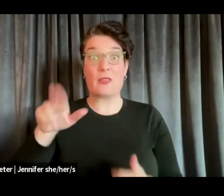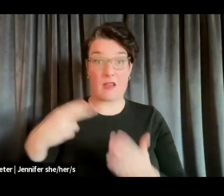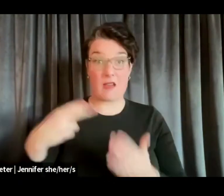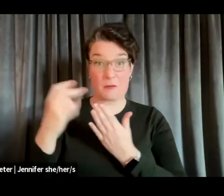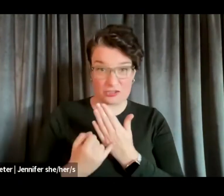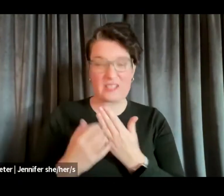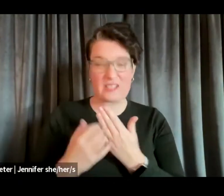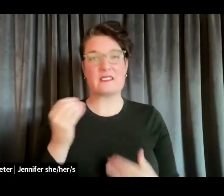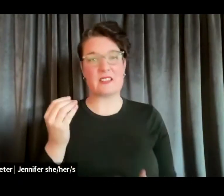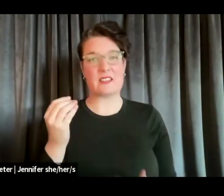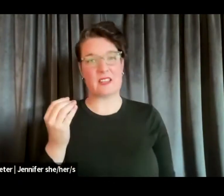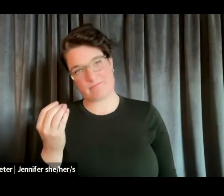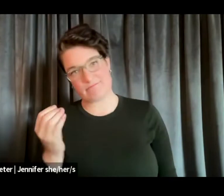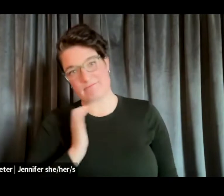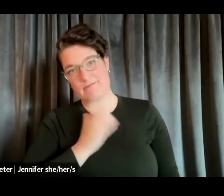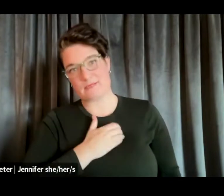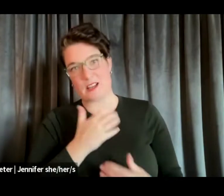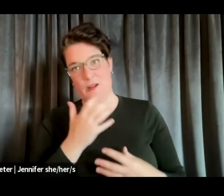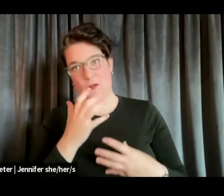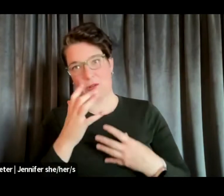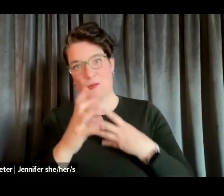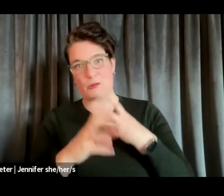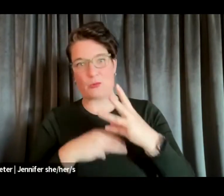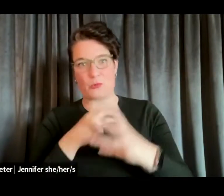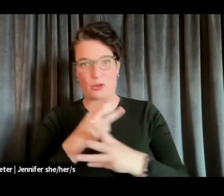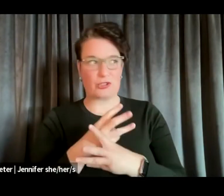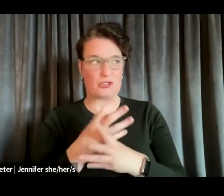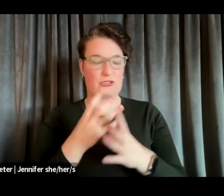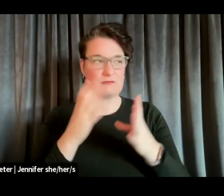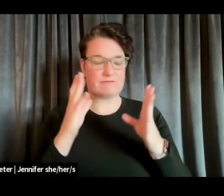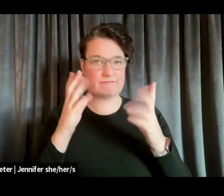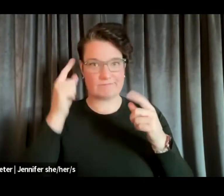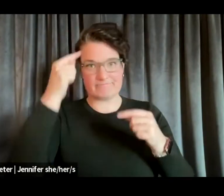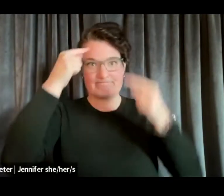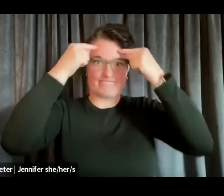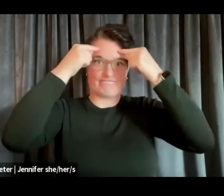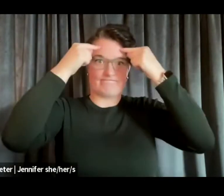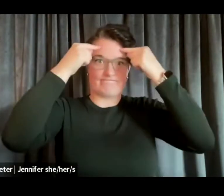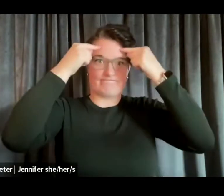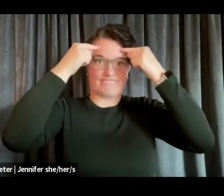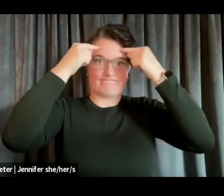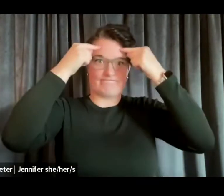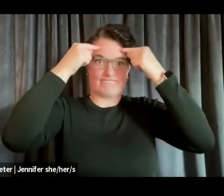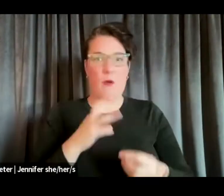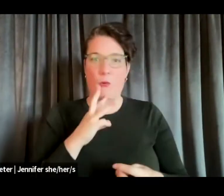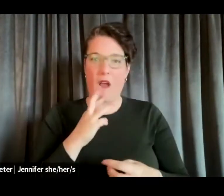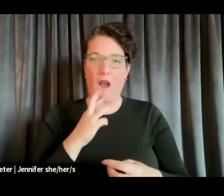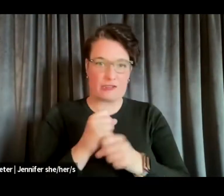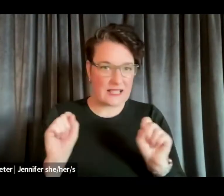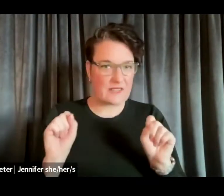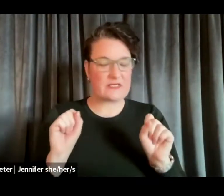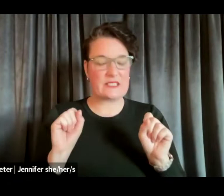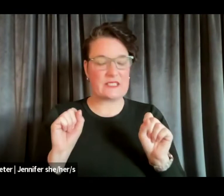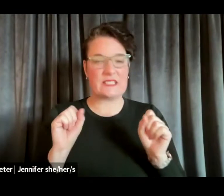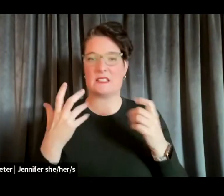become, water safety has become so more Precious and that there's been